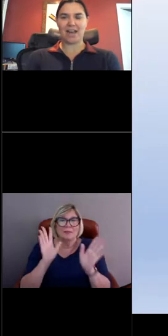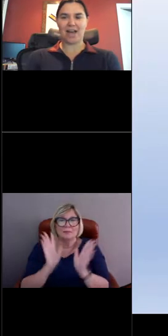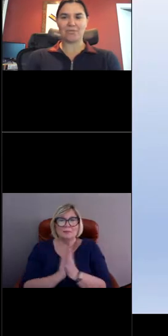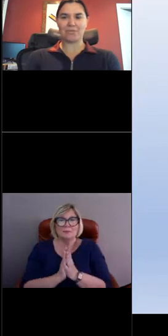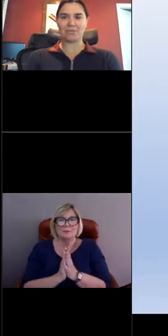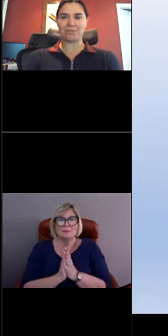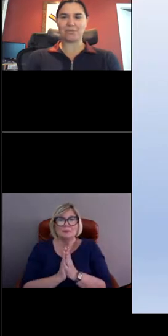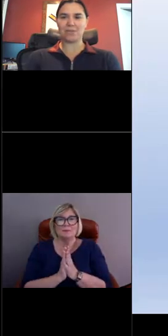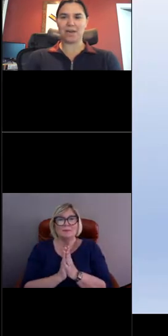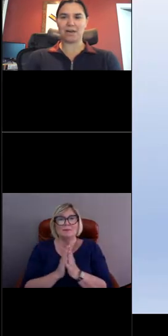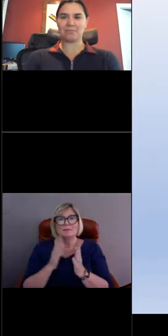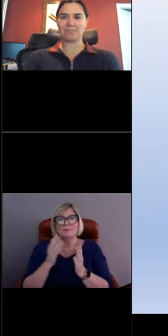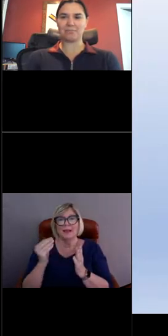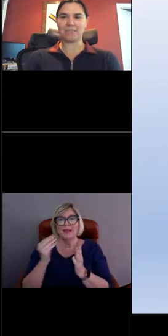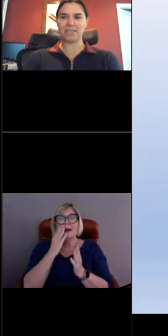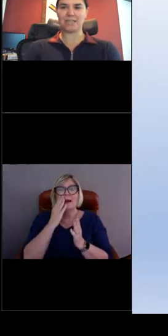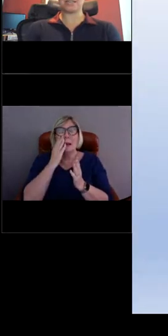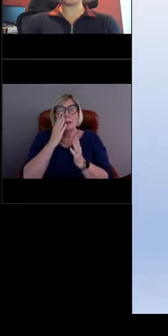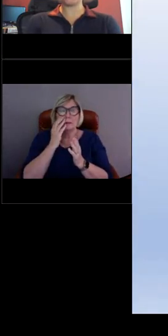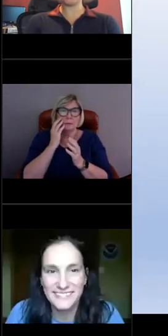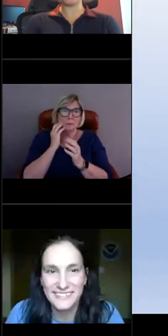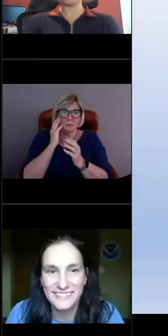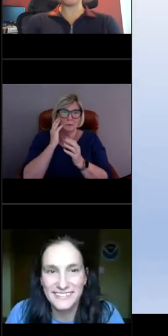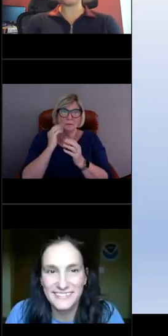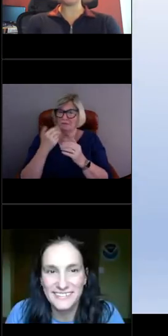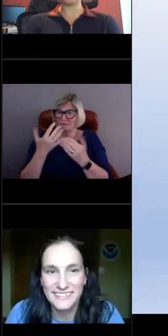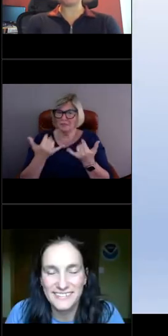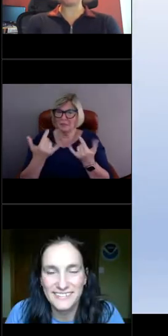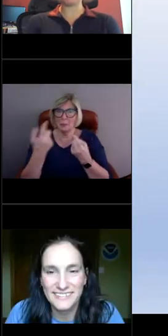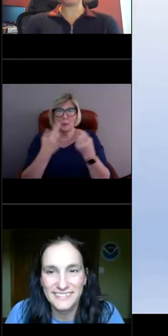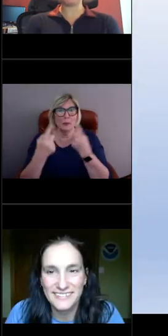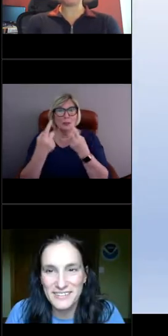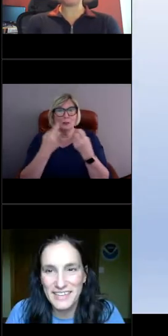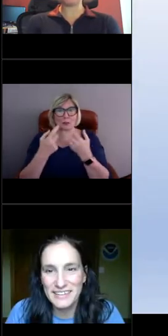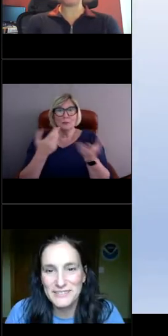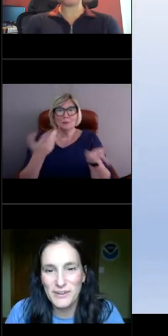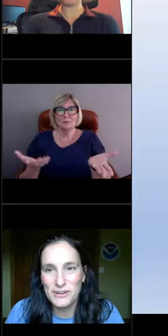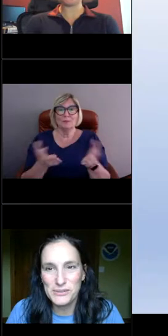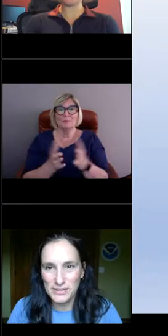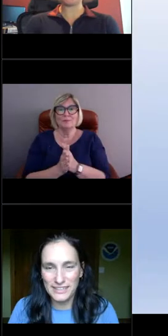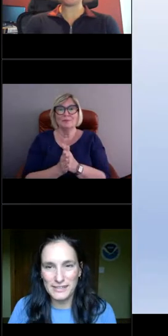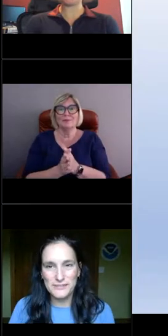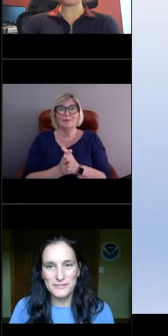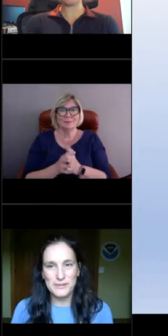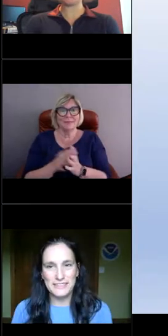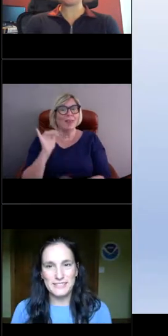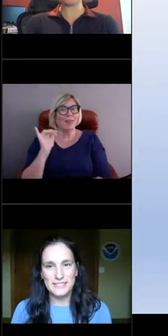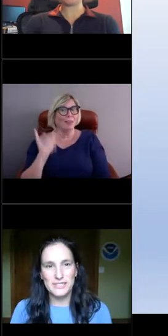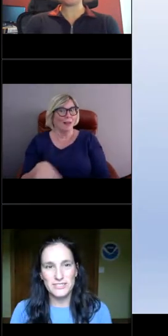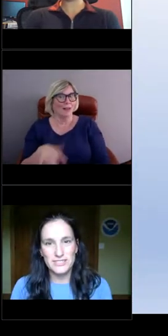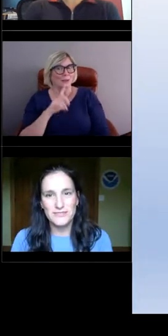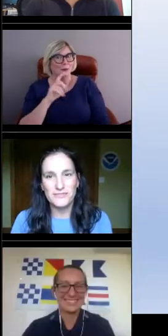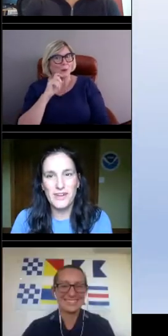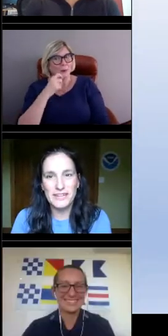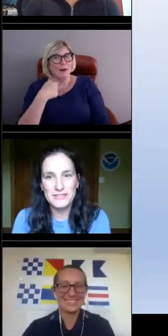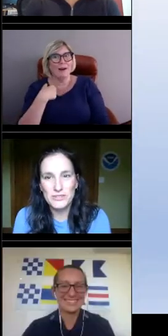And I will take some questions now. Oh, that is very cool. I love knowing that you can just find,